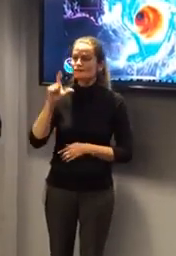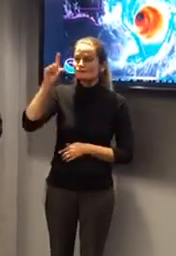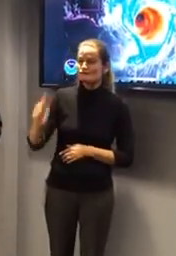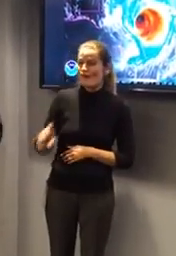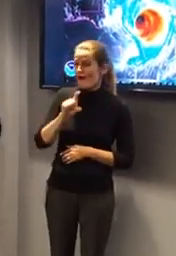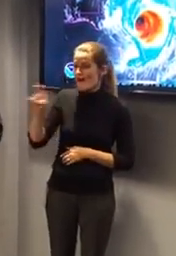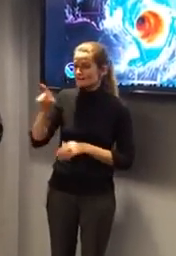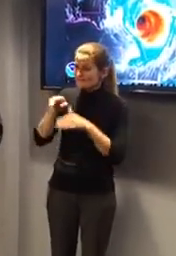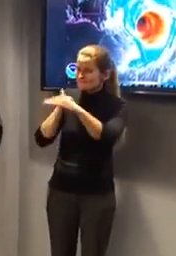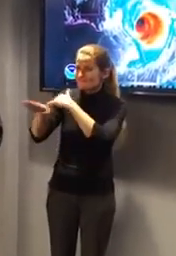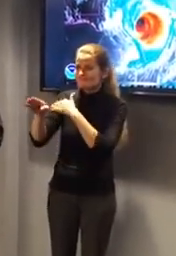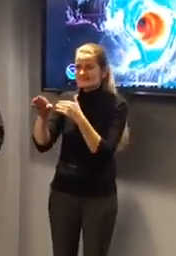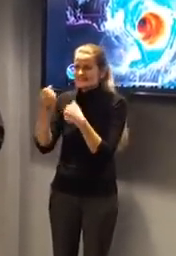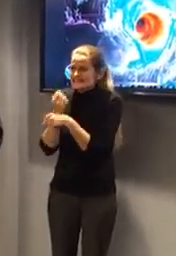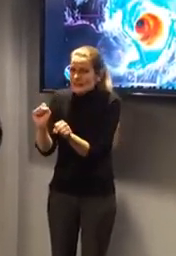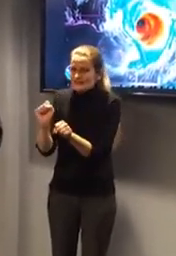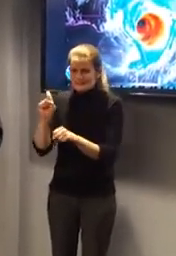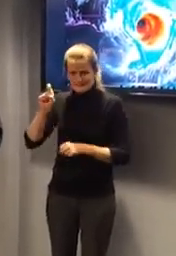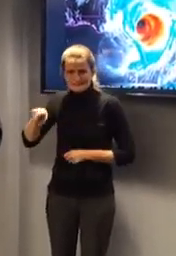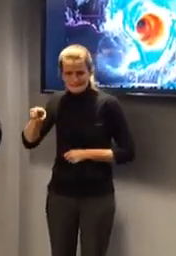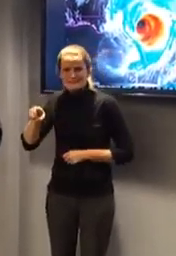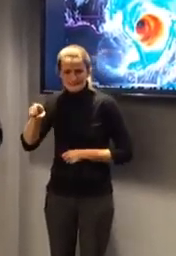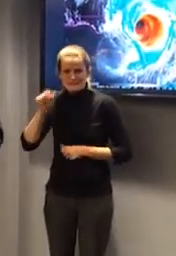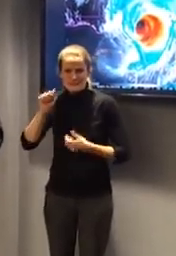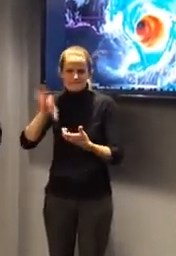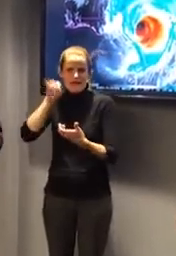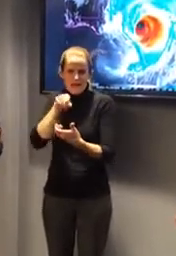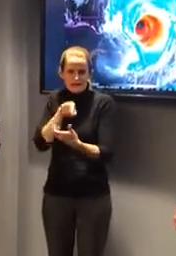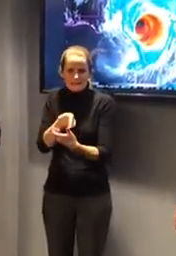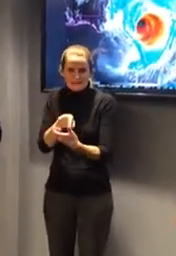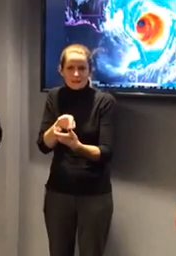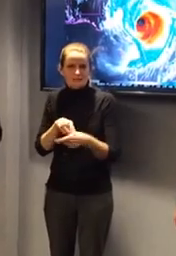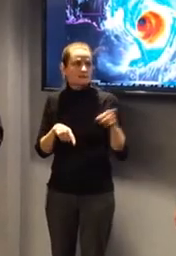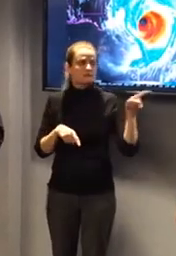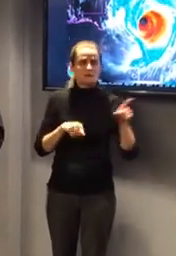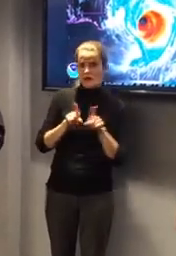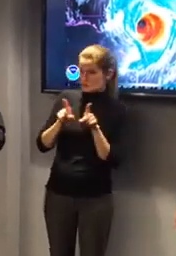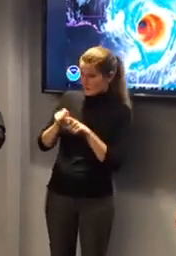it has great preparedness tips about what to do if you do have a hurricane coming or